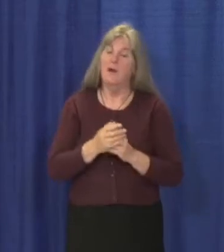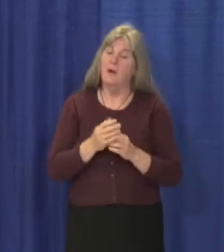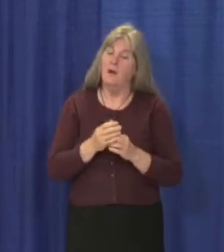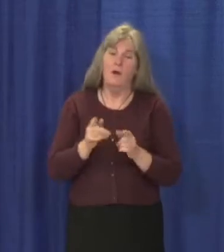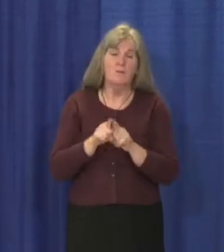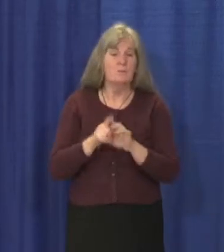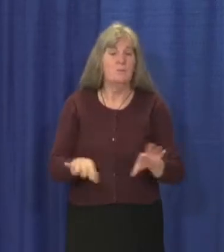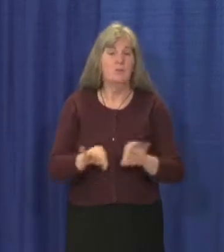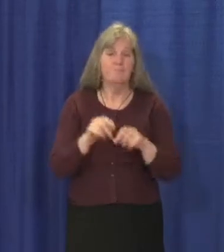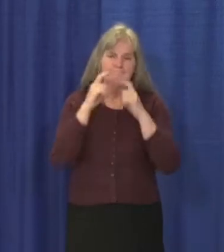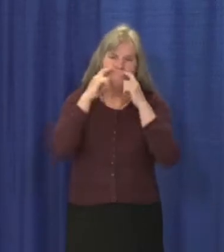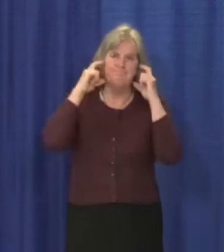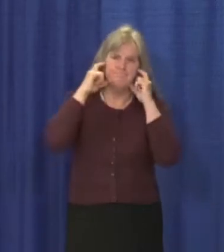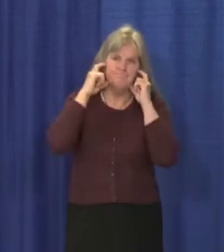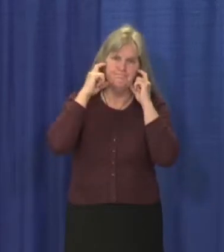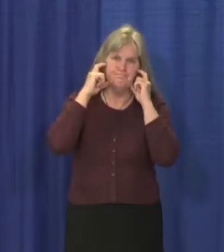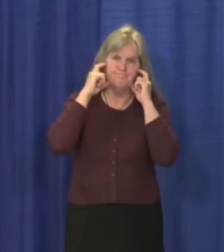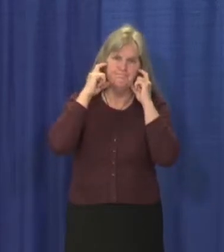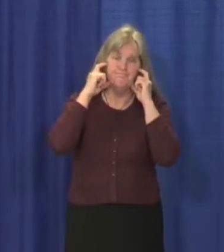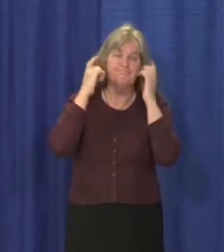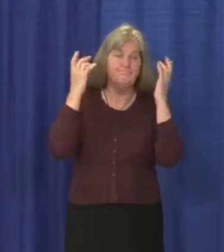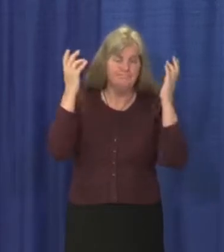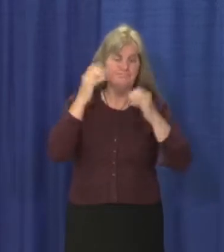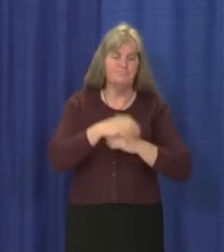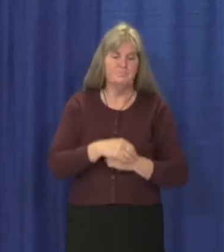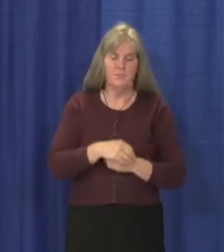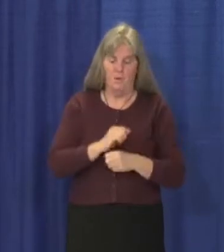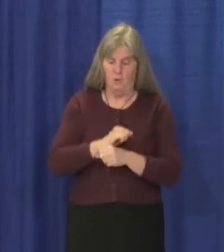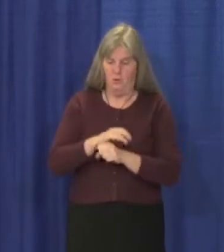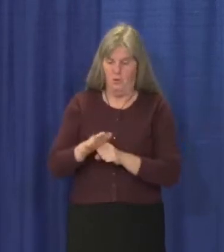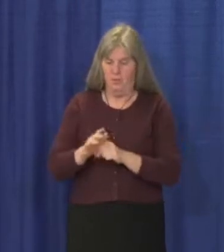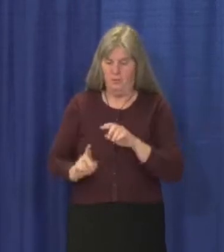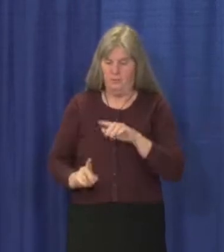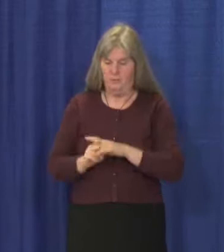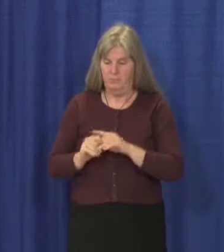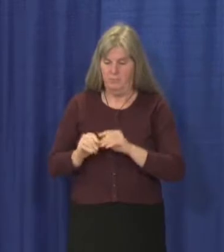Masking up is important. The current outbreak is targeted